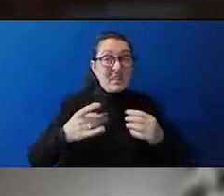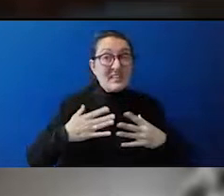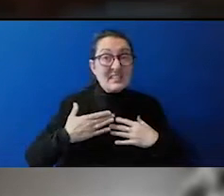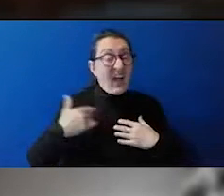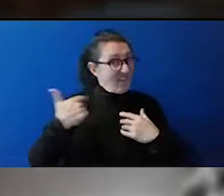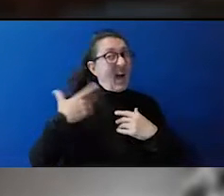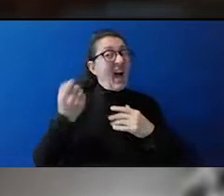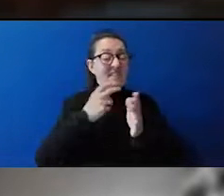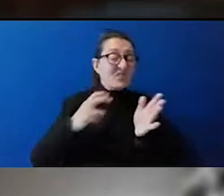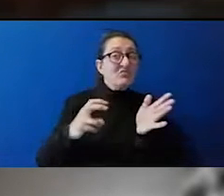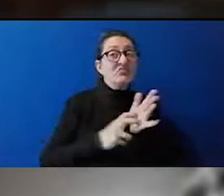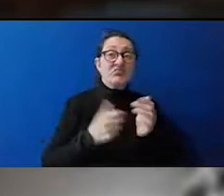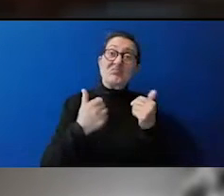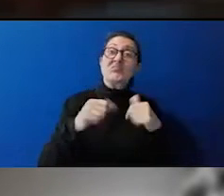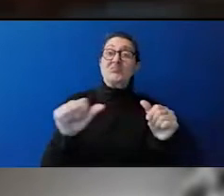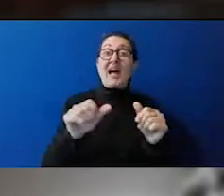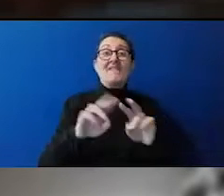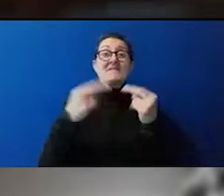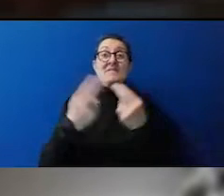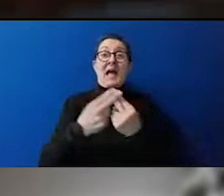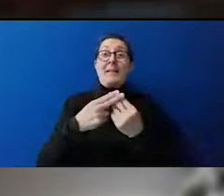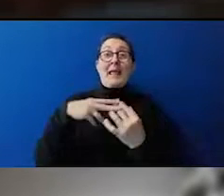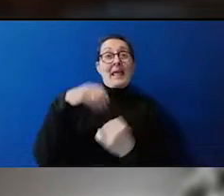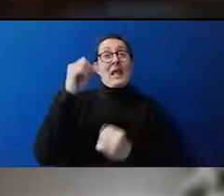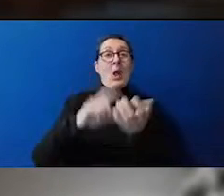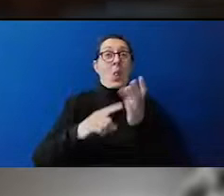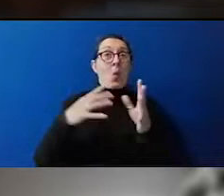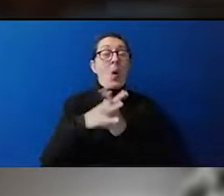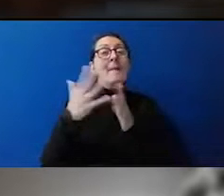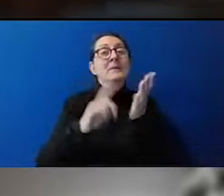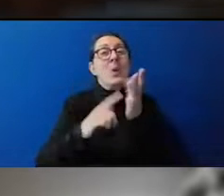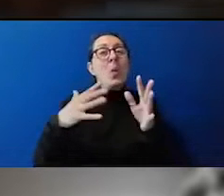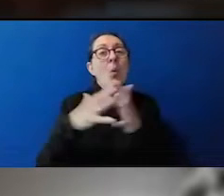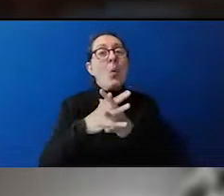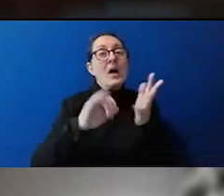in family law which means that the Law Society has put me through a whole heap of exams to say that